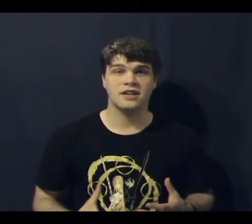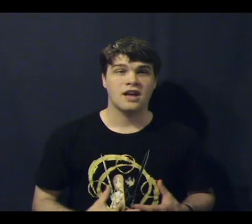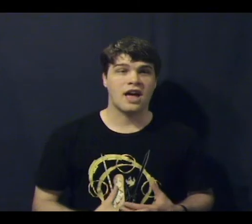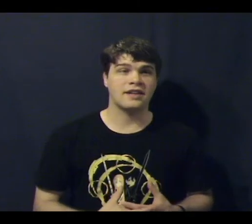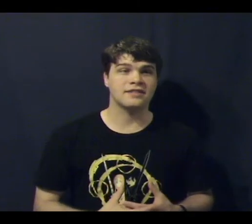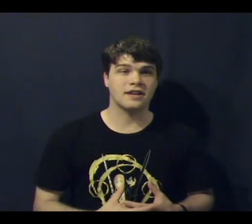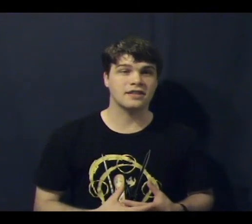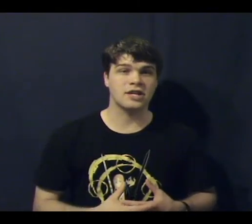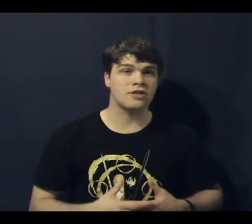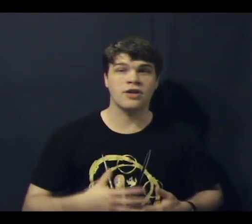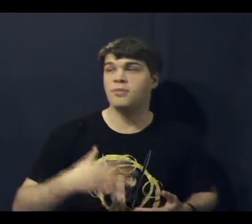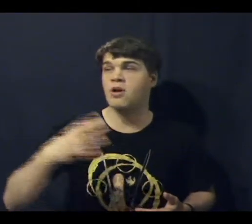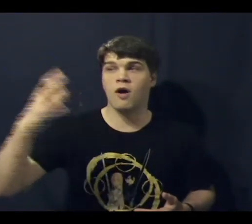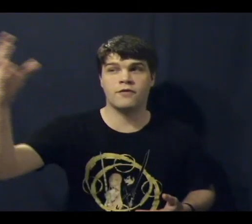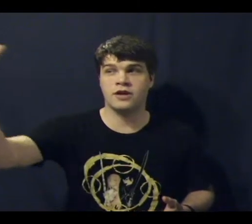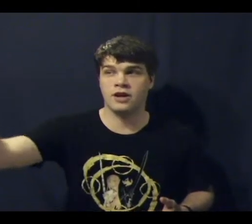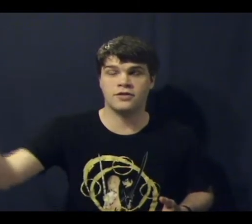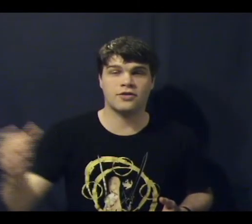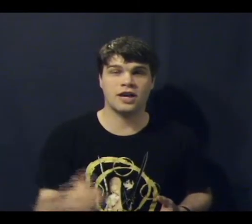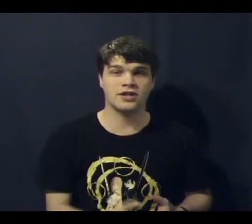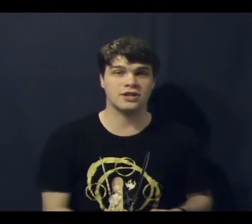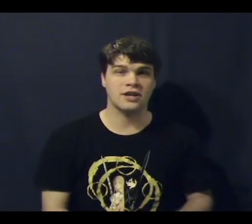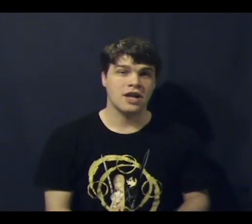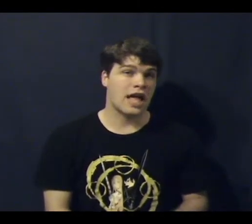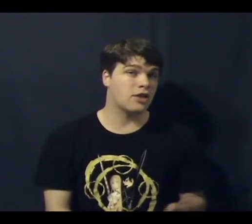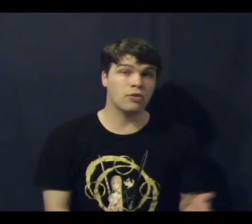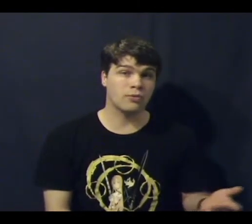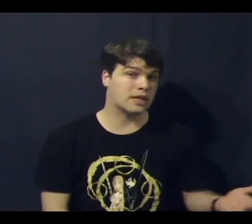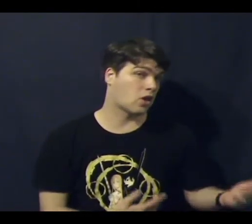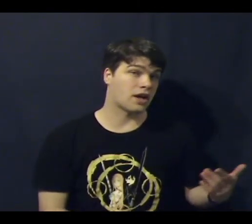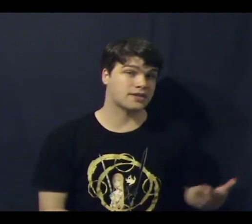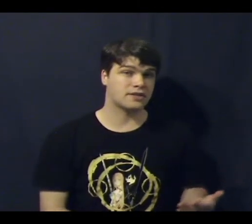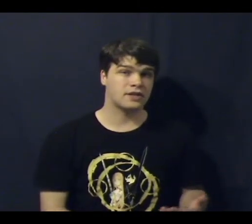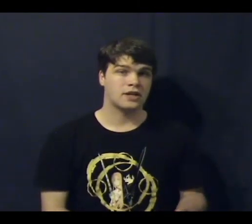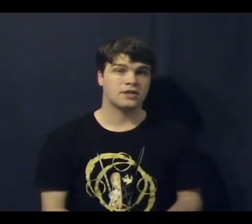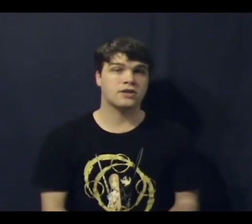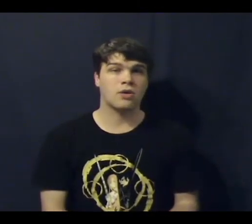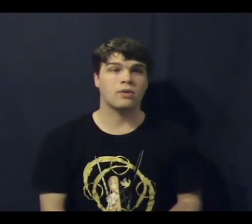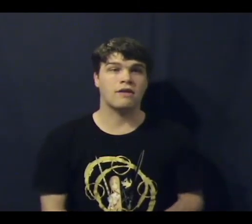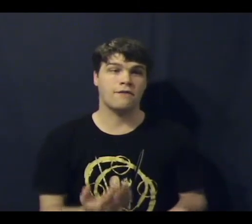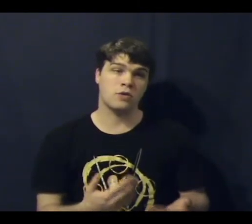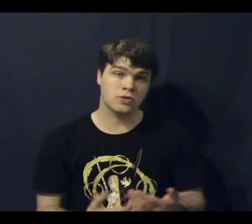and suddenly they'll be off in another direction and you will be lost. So if you